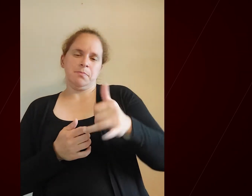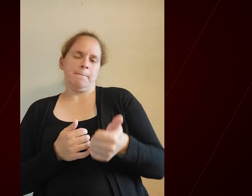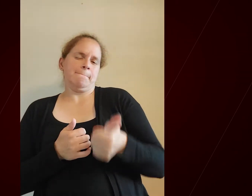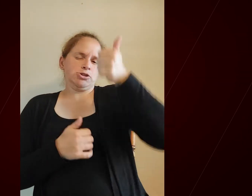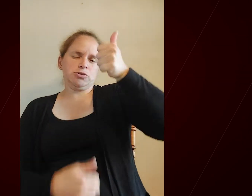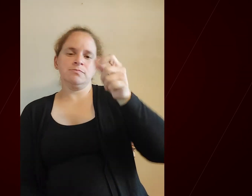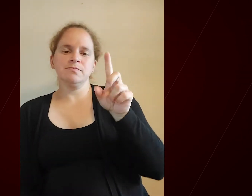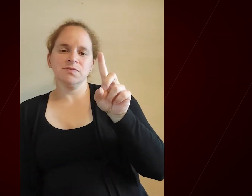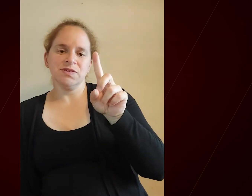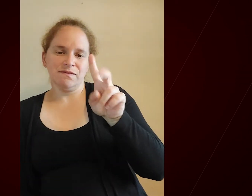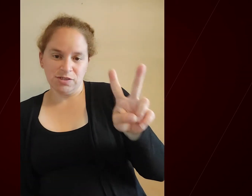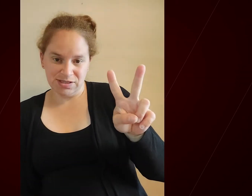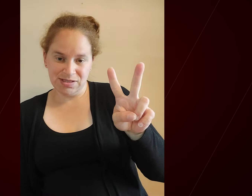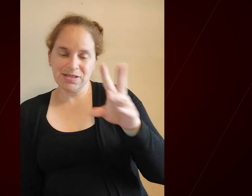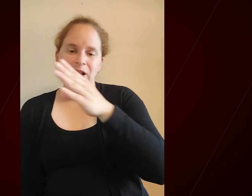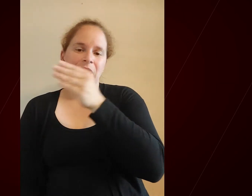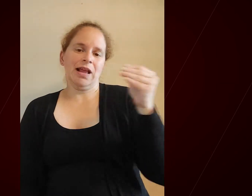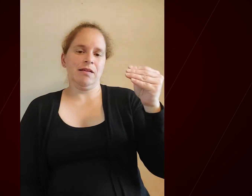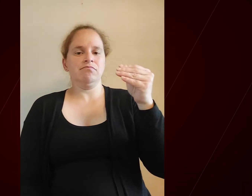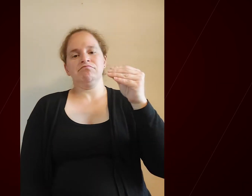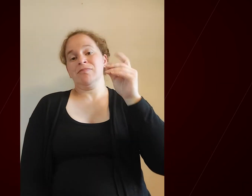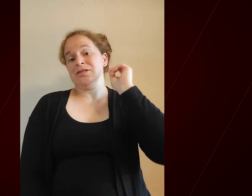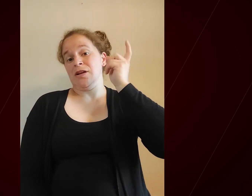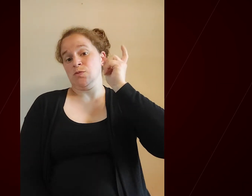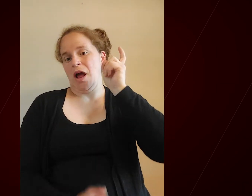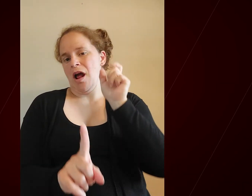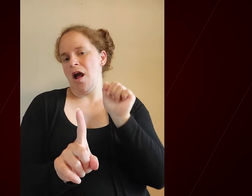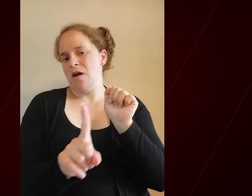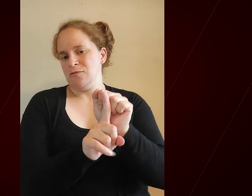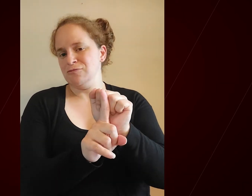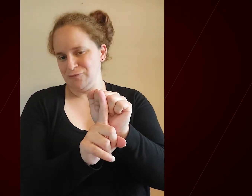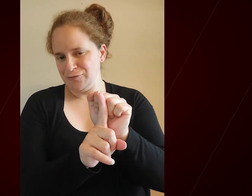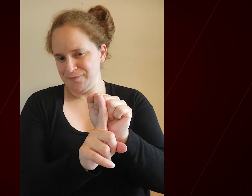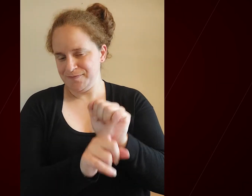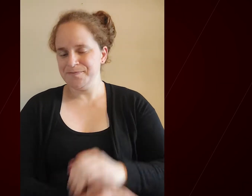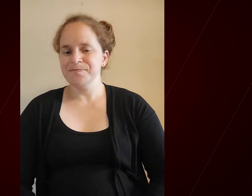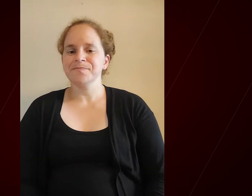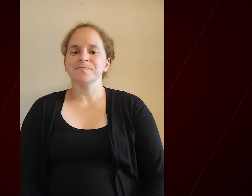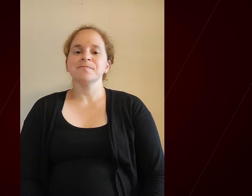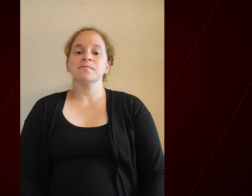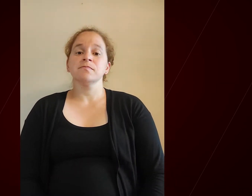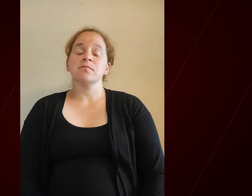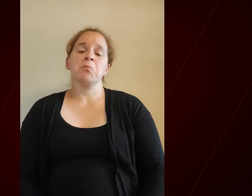domestic violence and sexual assault.